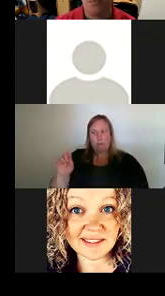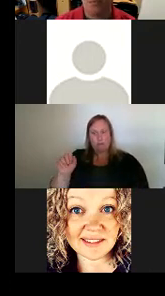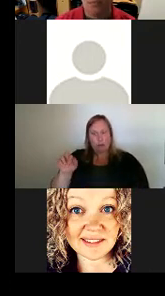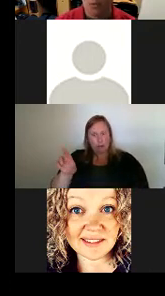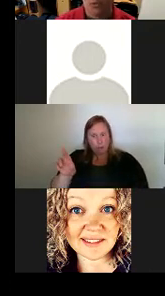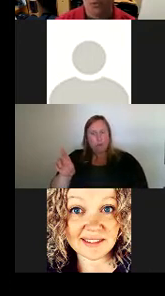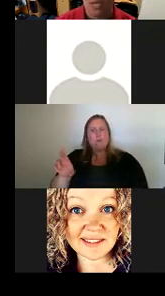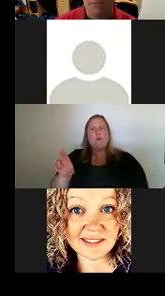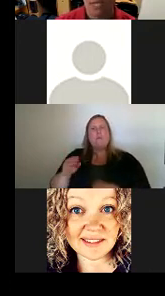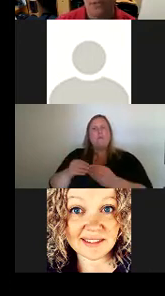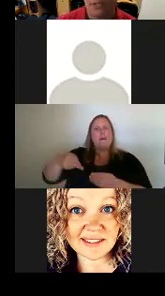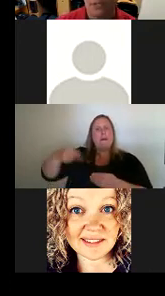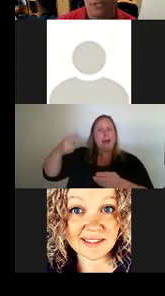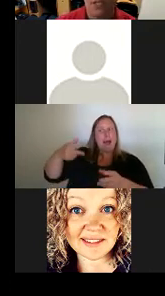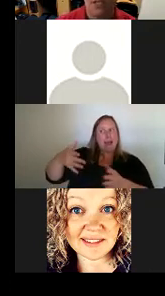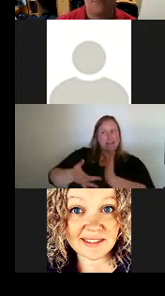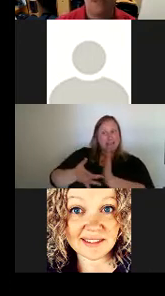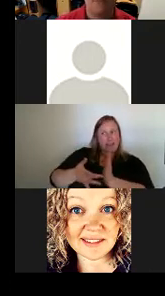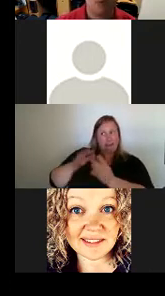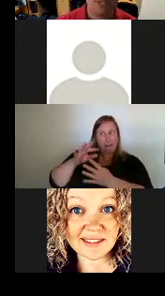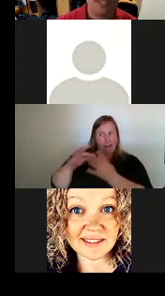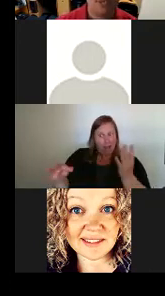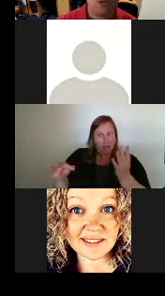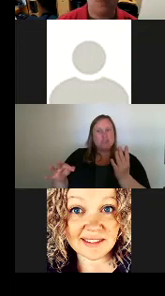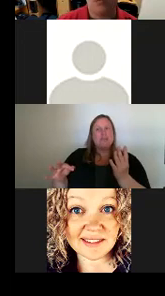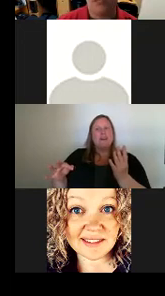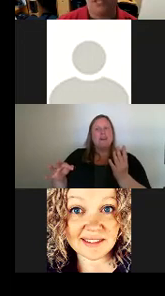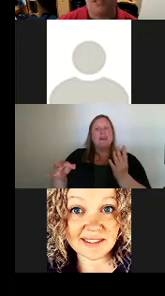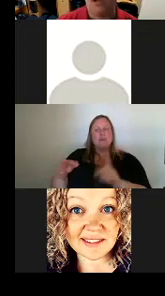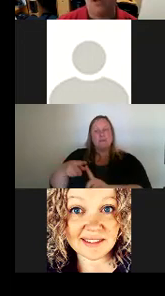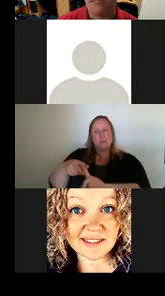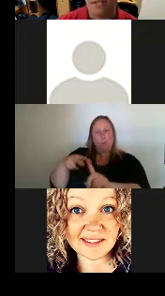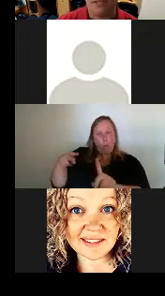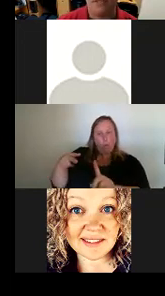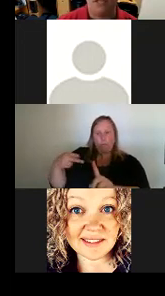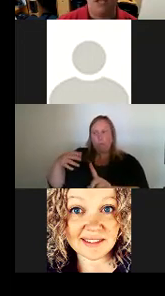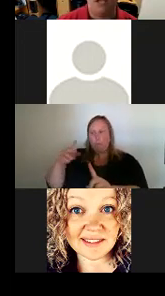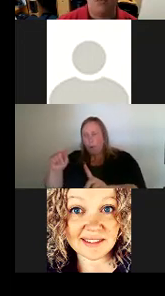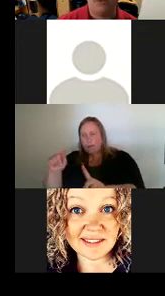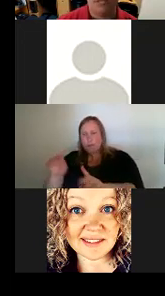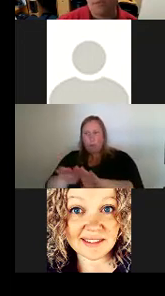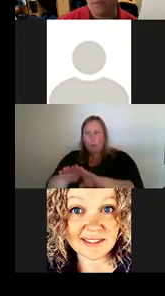CONTROL APPLICATIONS, SOMETIMES PORTS NEED TO BE OPEN WITHIN OFFICE SETTINGS WHERE THEY MAY NEED